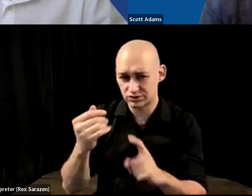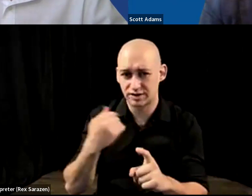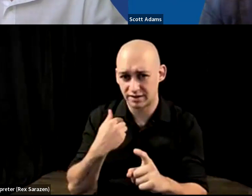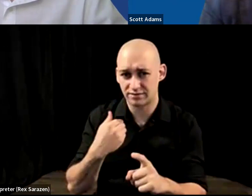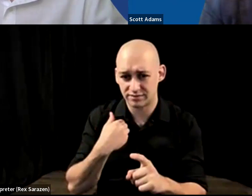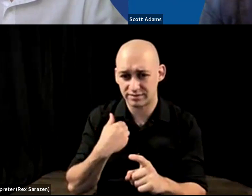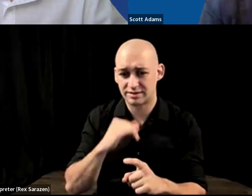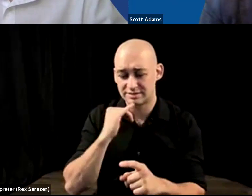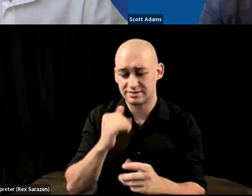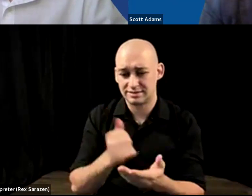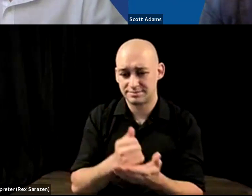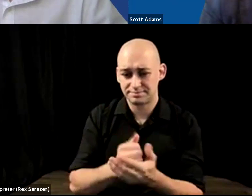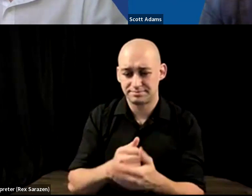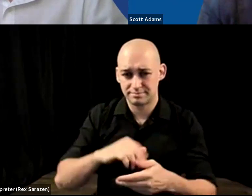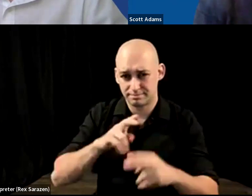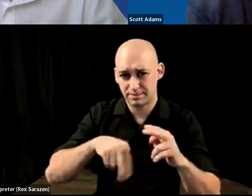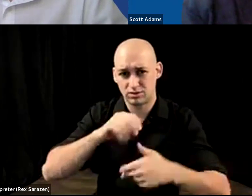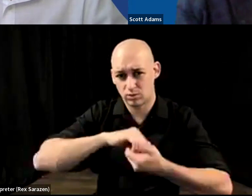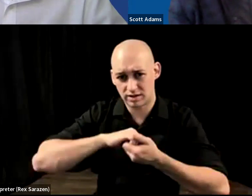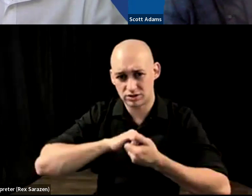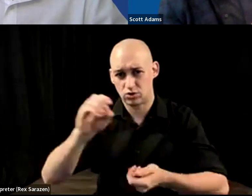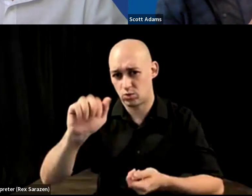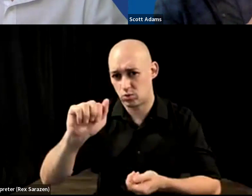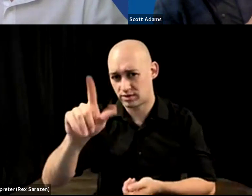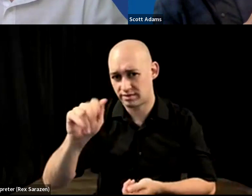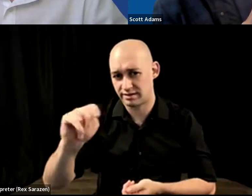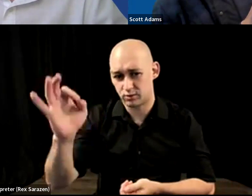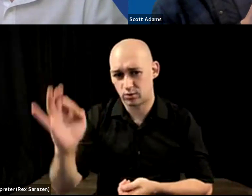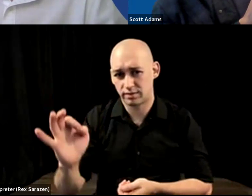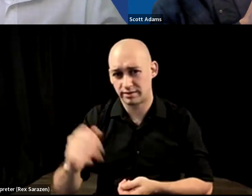helping to leave the coalition here in Oakland is, what's a realistic amount for us to be asking for?